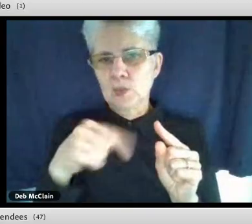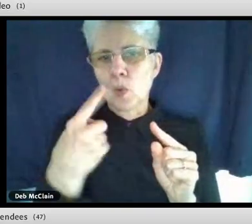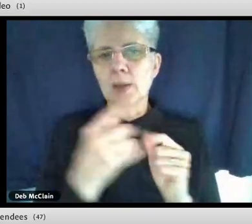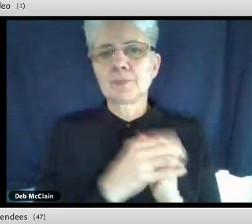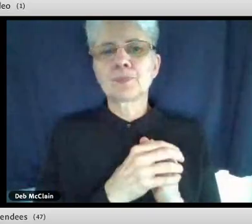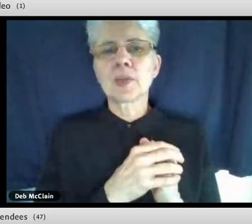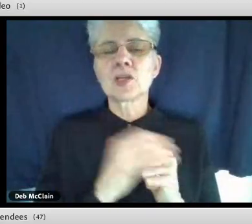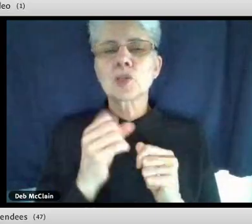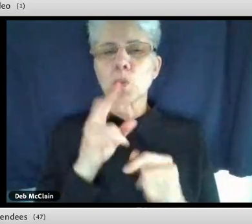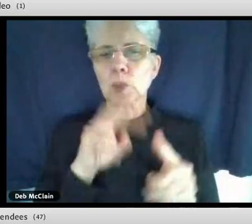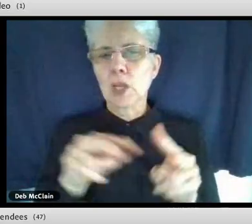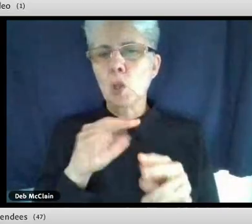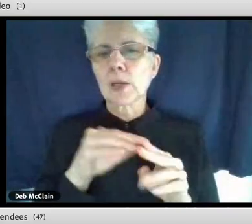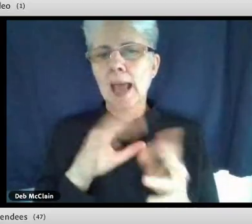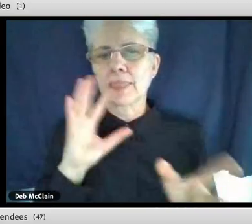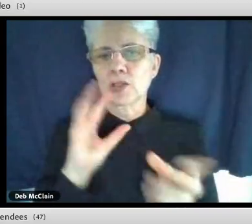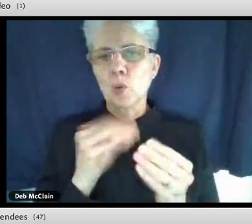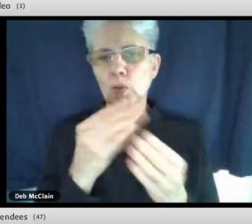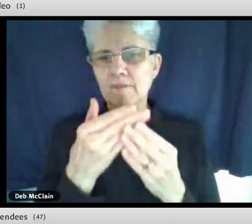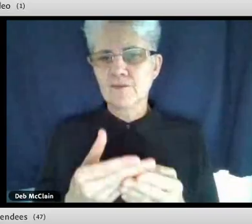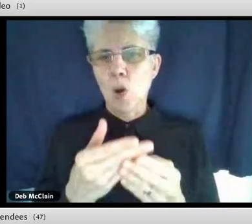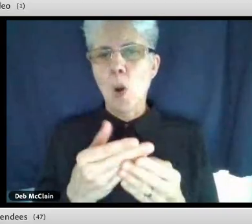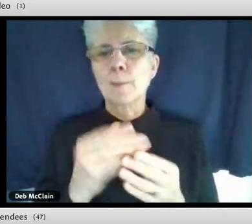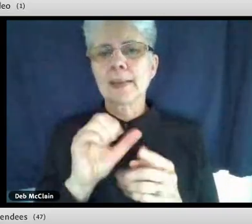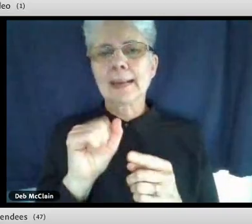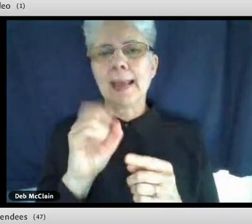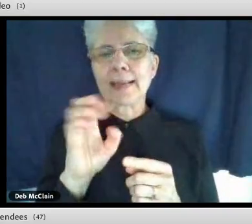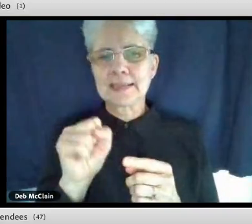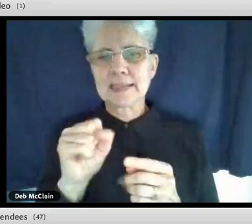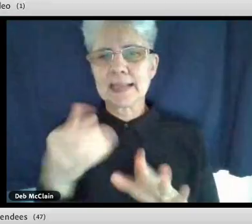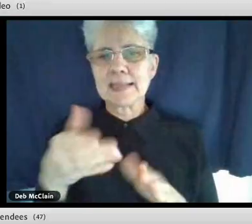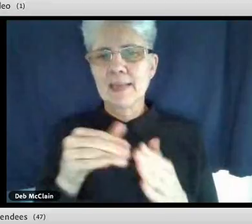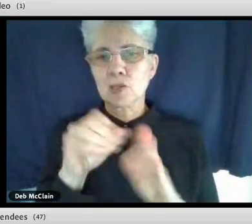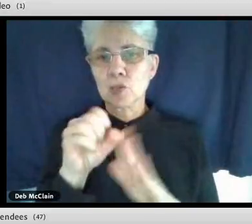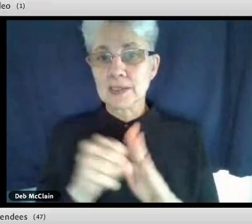So you can look at the total confirmed cases and deaths in your state and county.